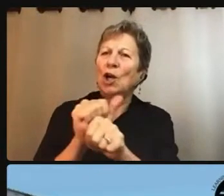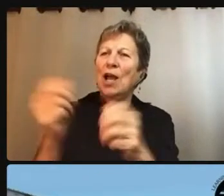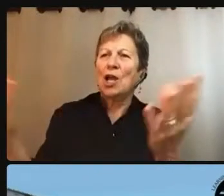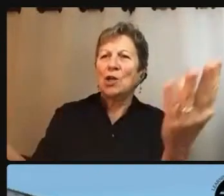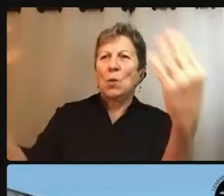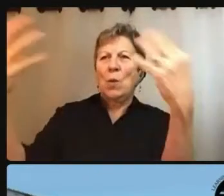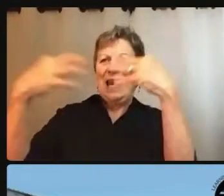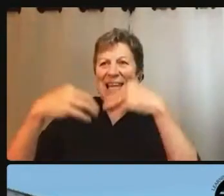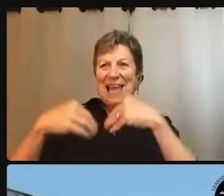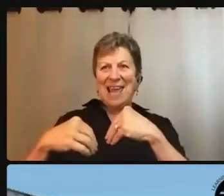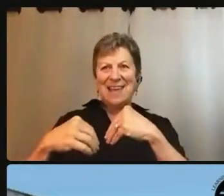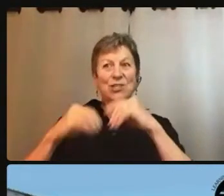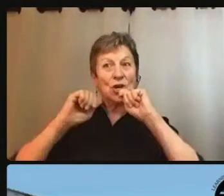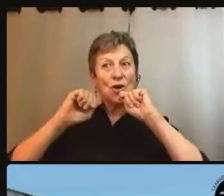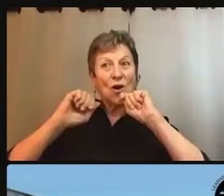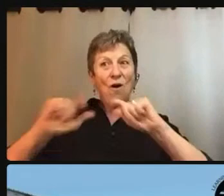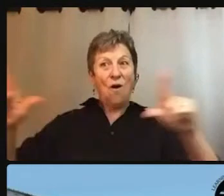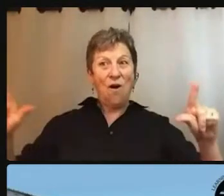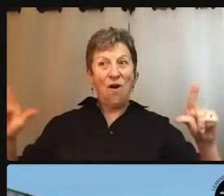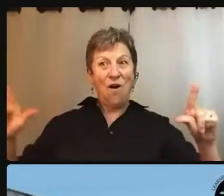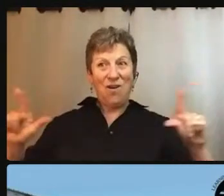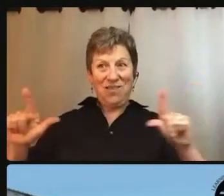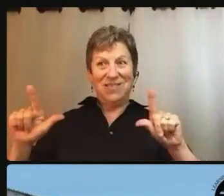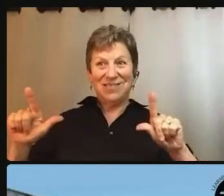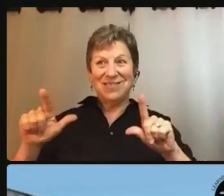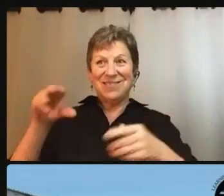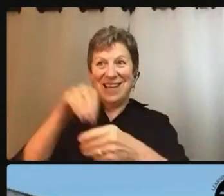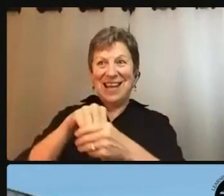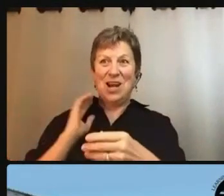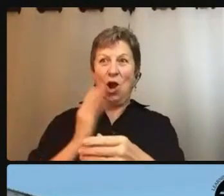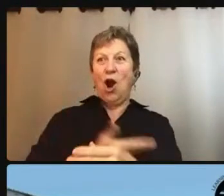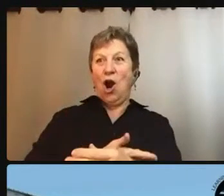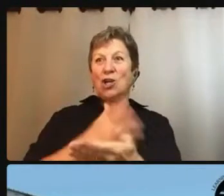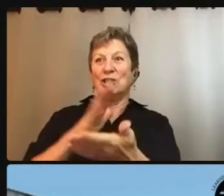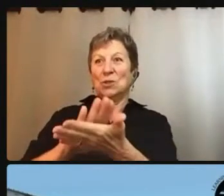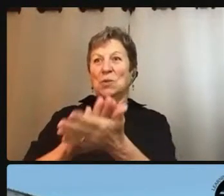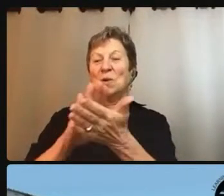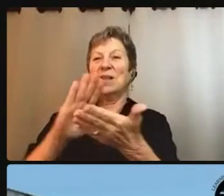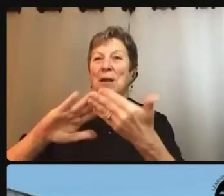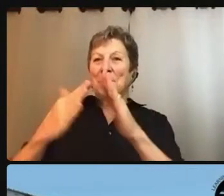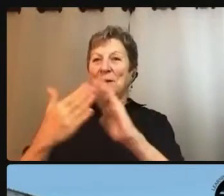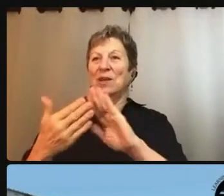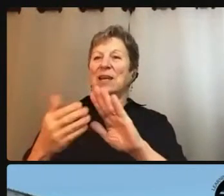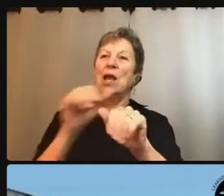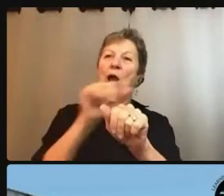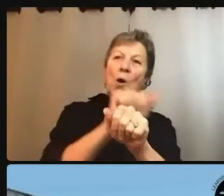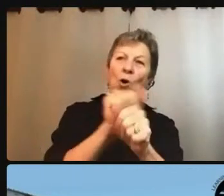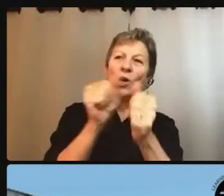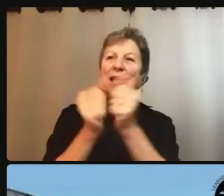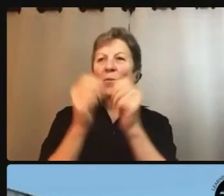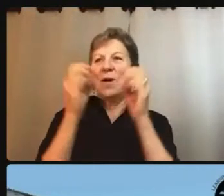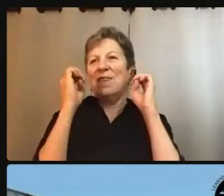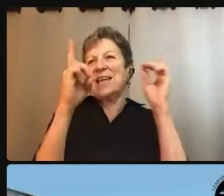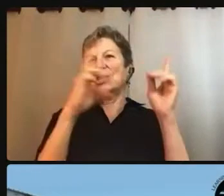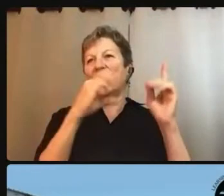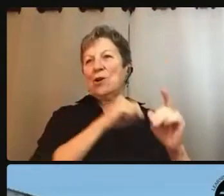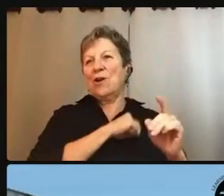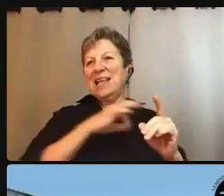AUTHENTICALLY ENGAGE ALL FAMILIES AND DIVERSE SECTIONS OF OUR COMMUNITY?